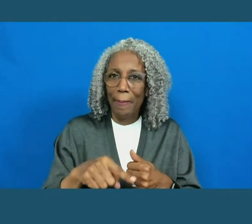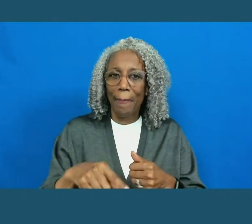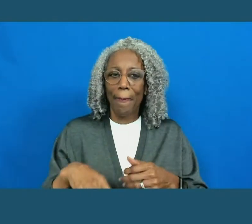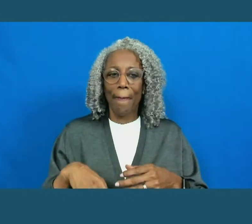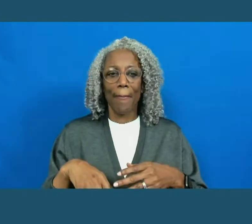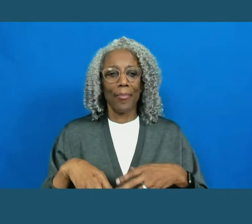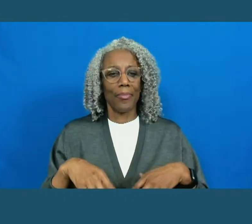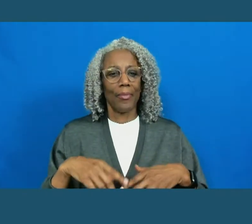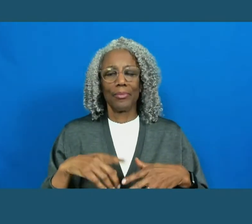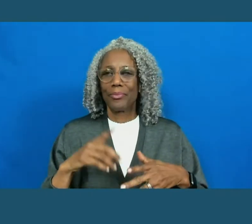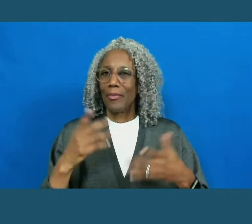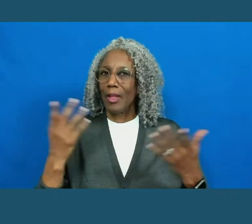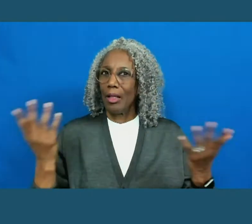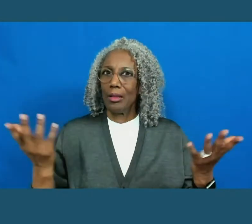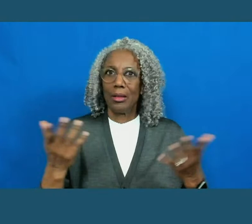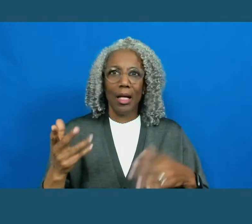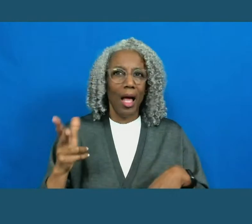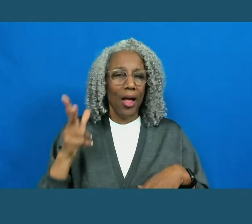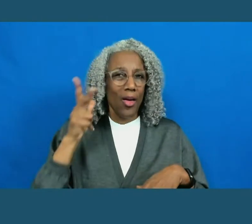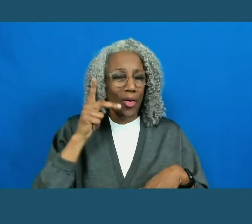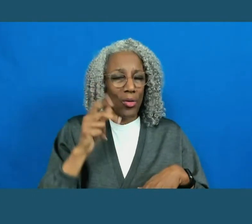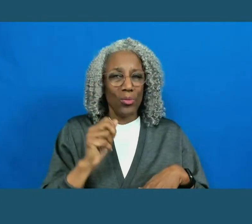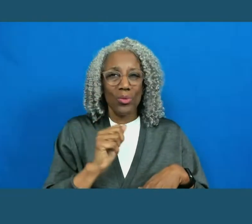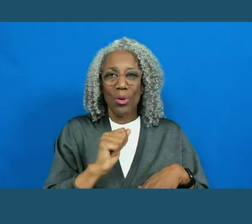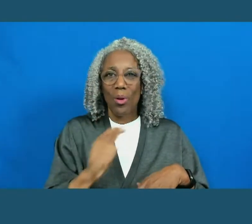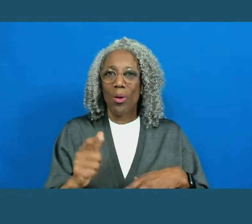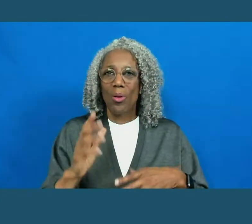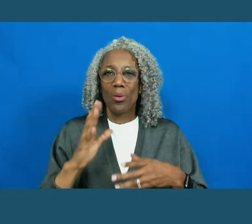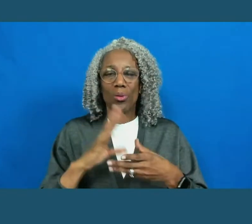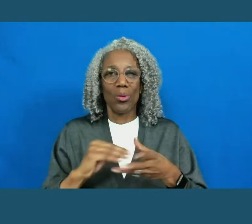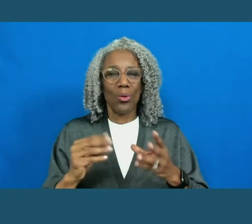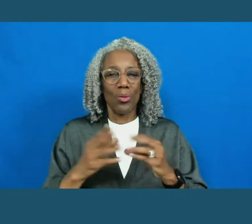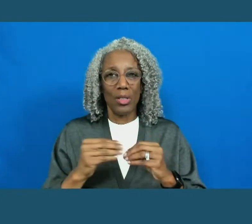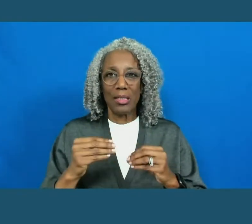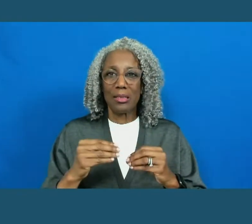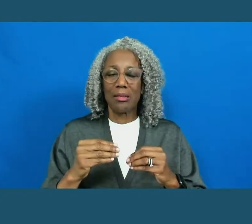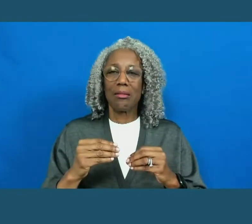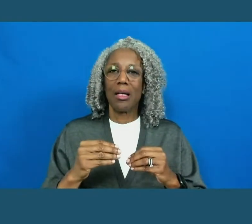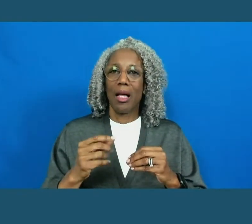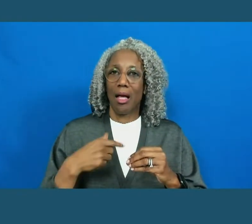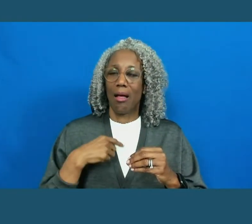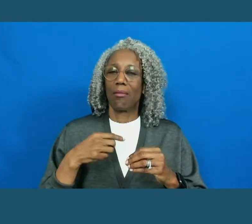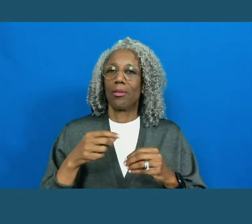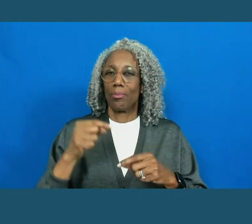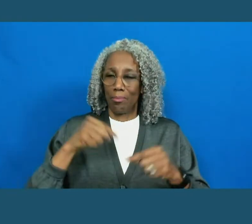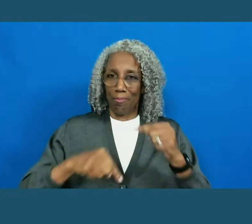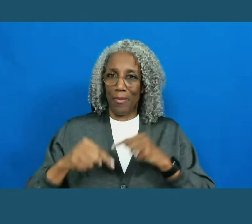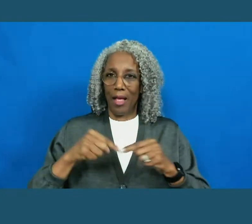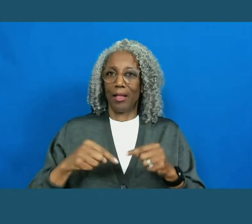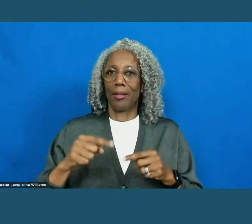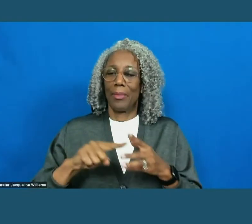access the education that would be challenging them for them to continue to be engaged in Hmm. I